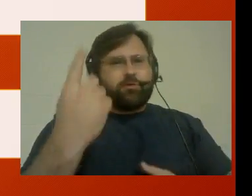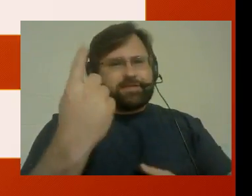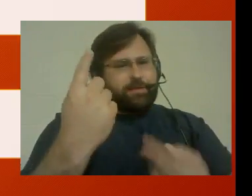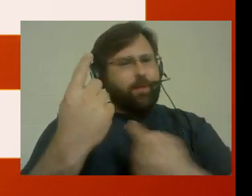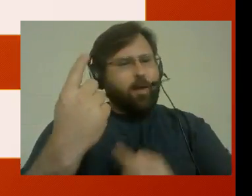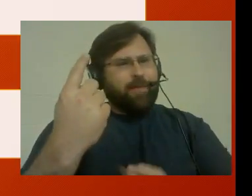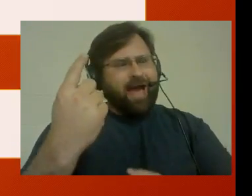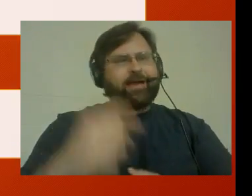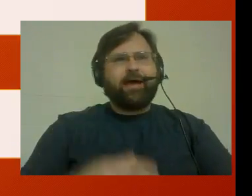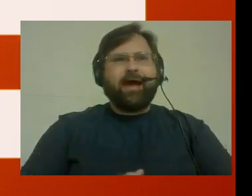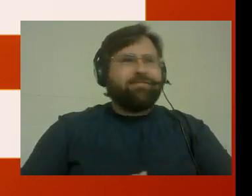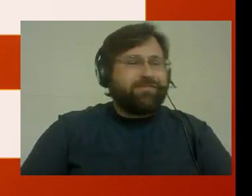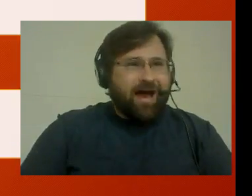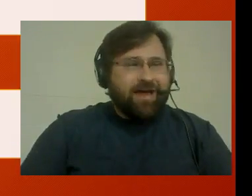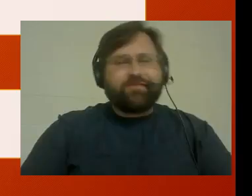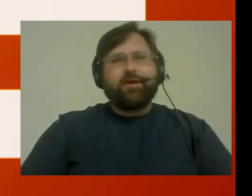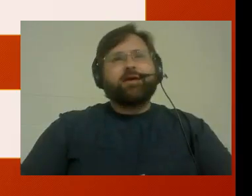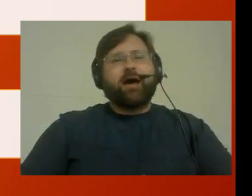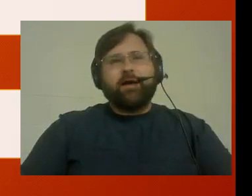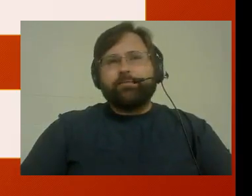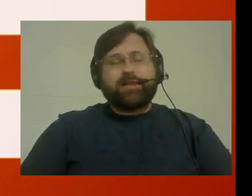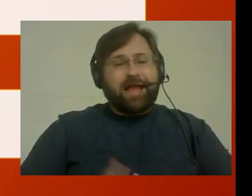well it's going to be palm back I have five classes